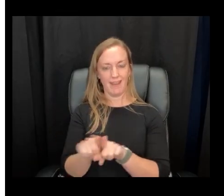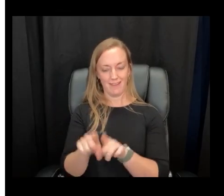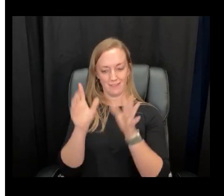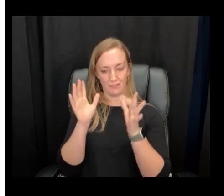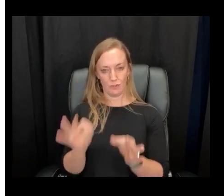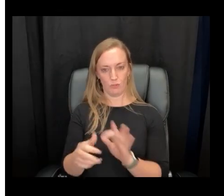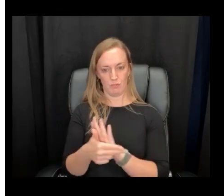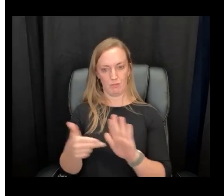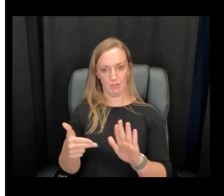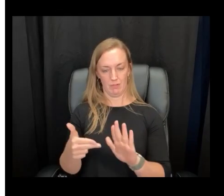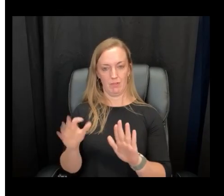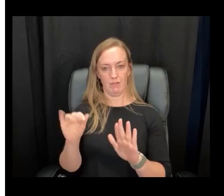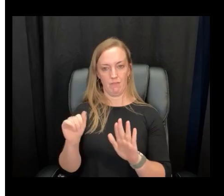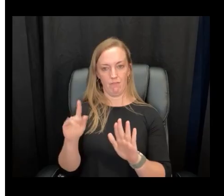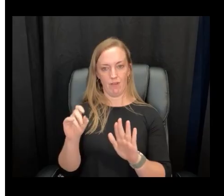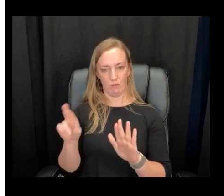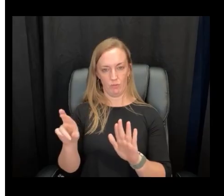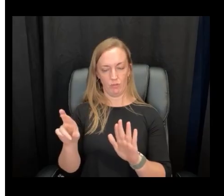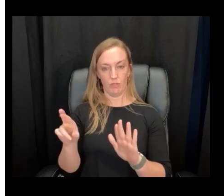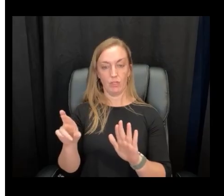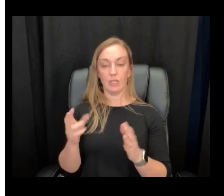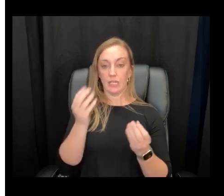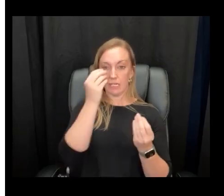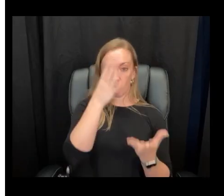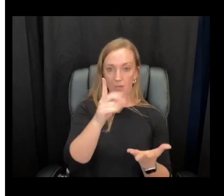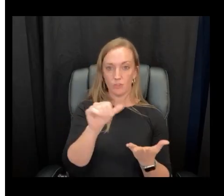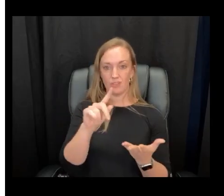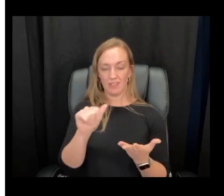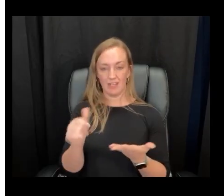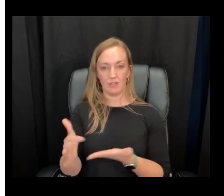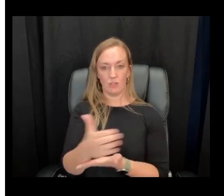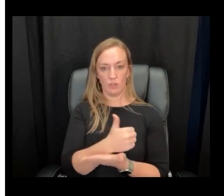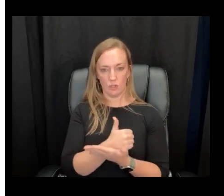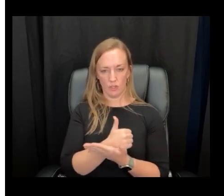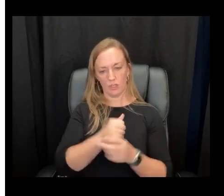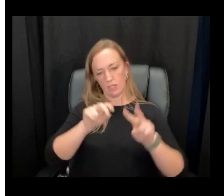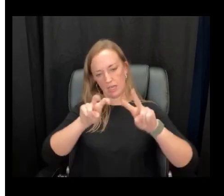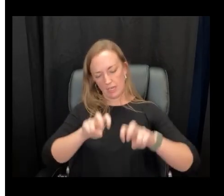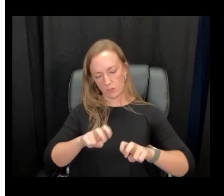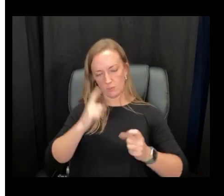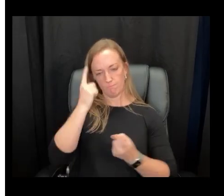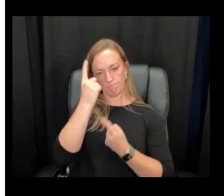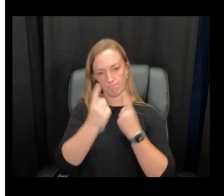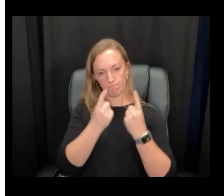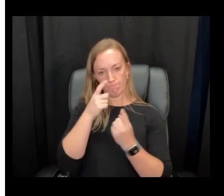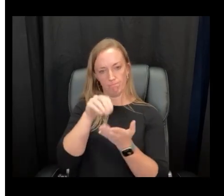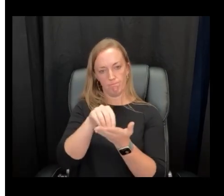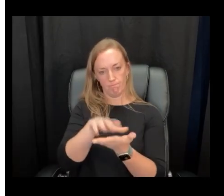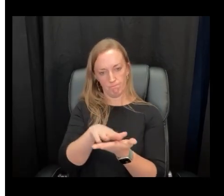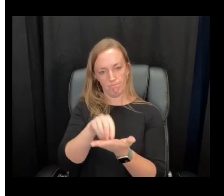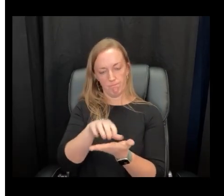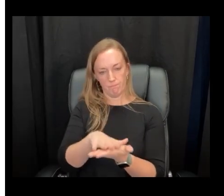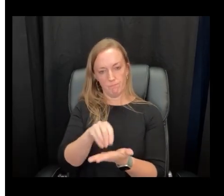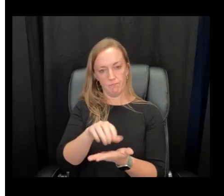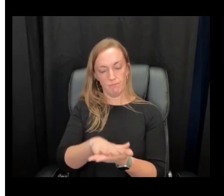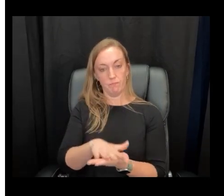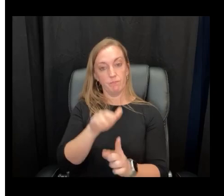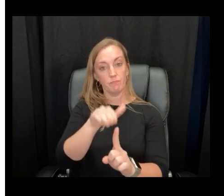factor? Information and data obtained is analyzed, carefully considered, and documented. And just a